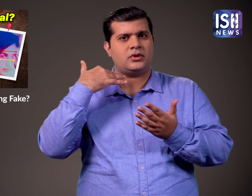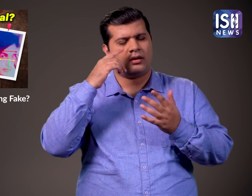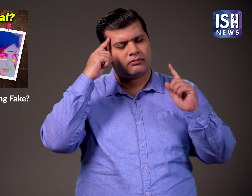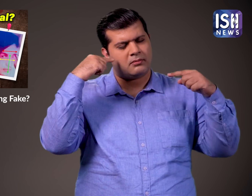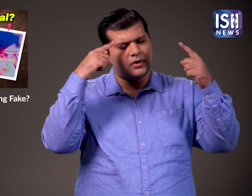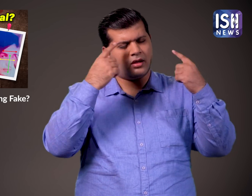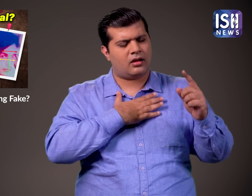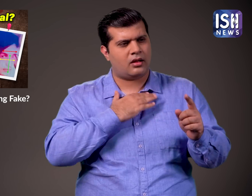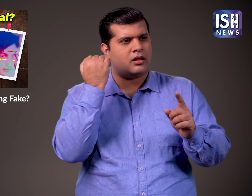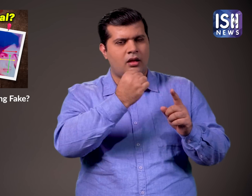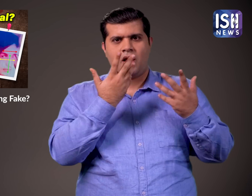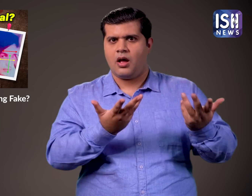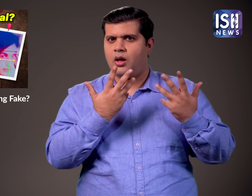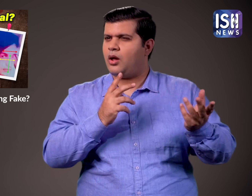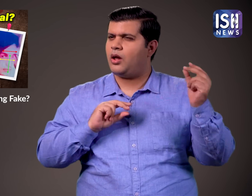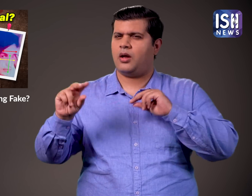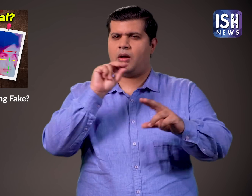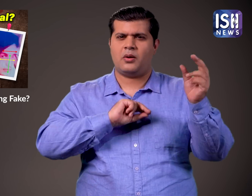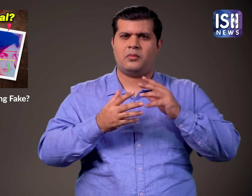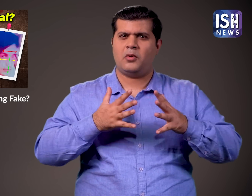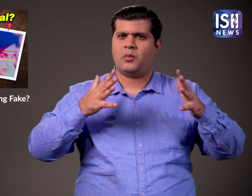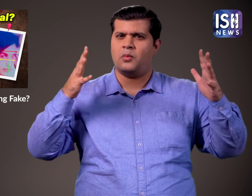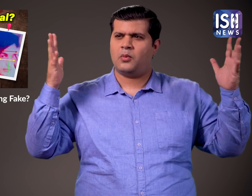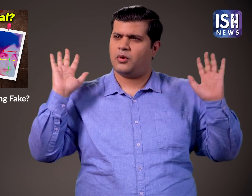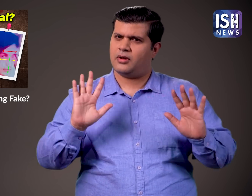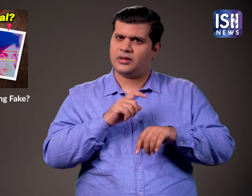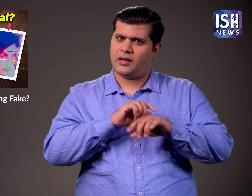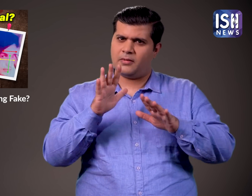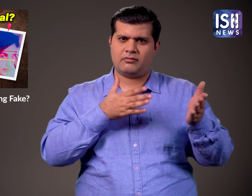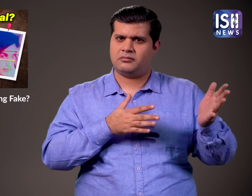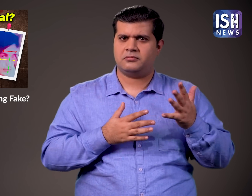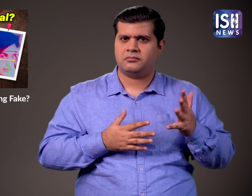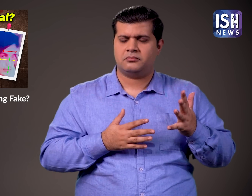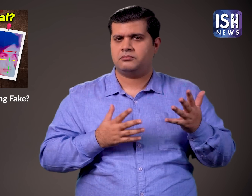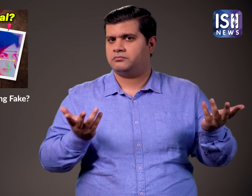People have the time to talk about Saif's stabbing but not about Sushant."